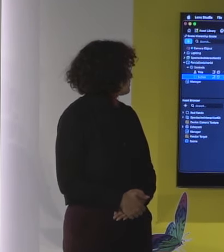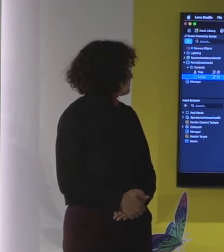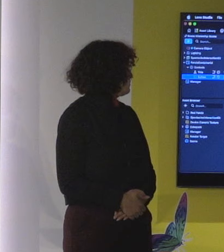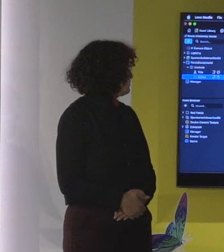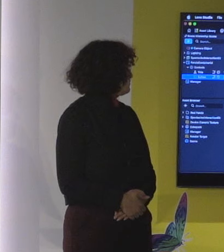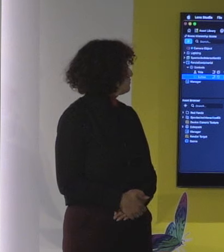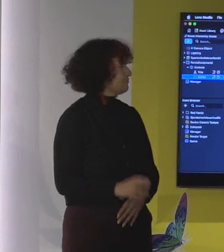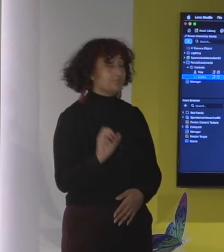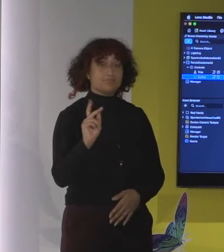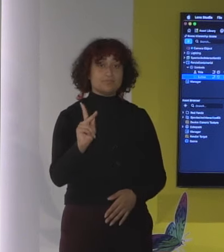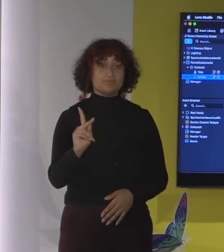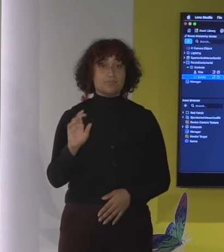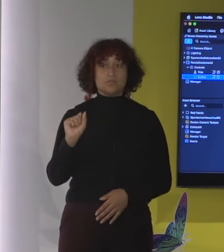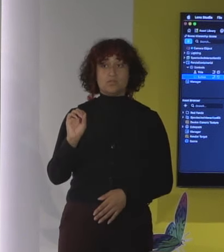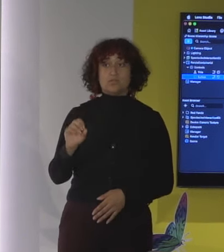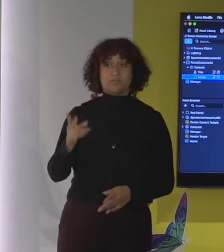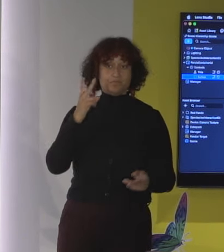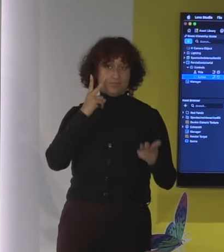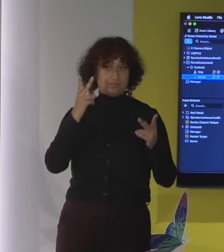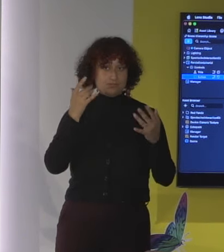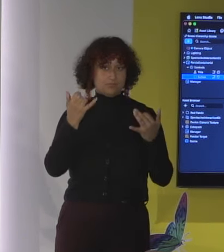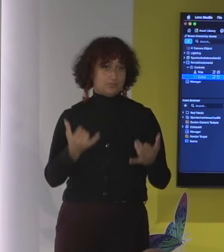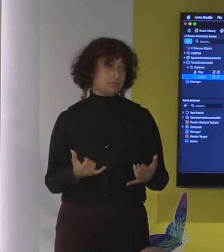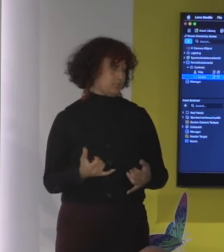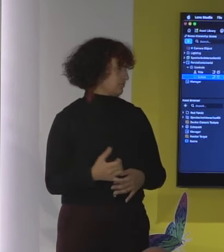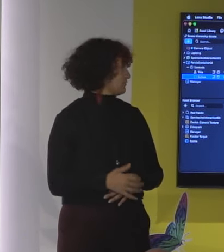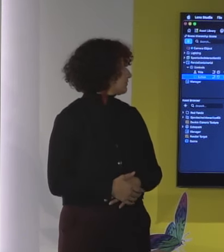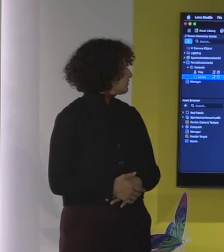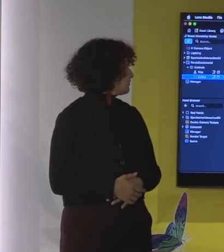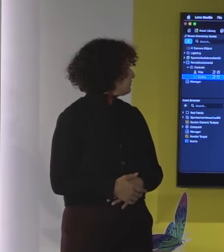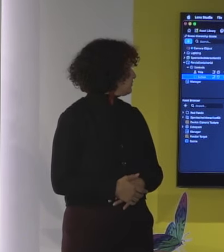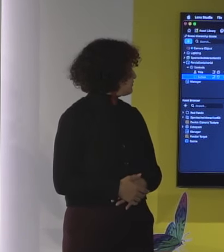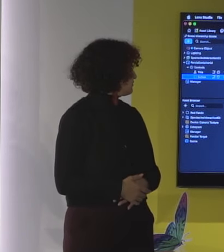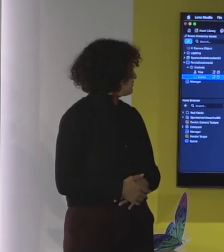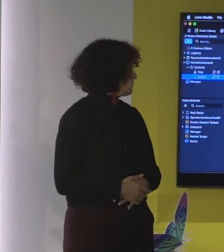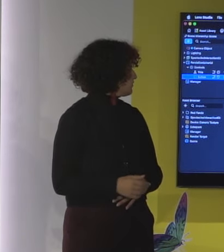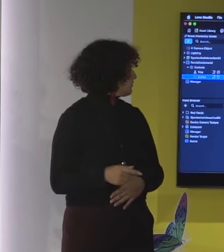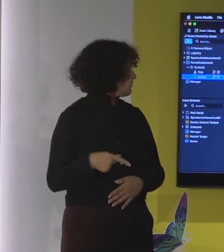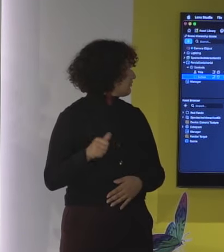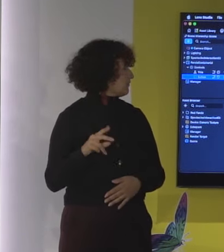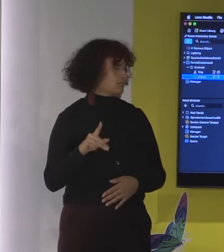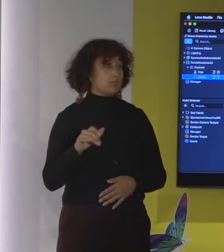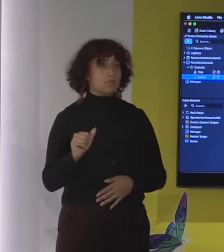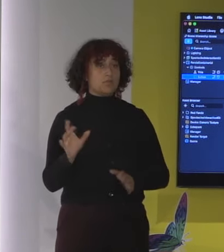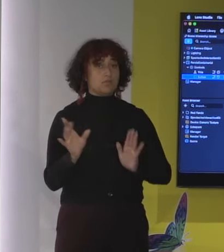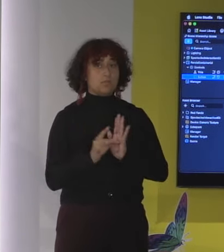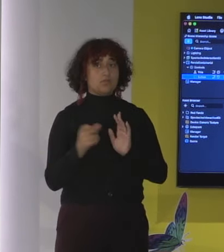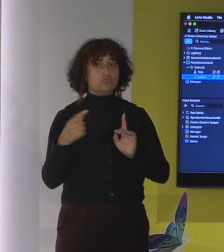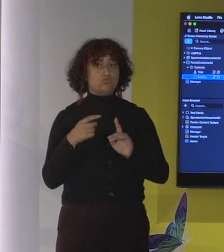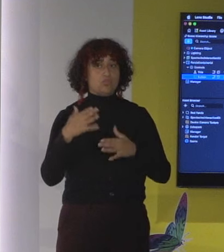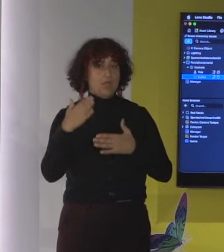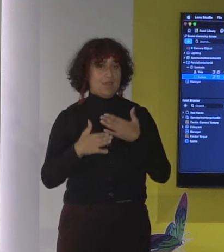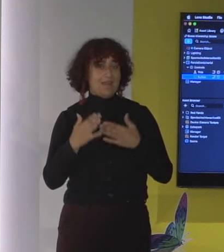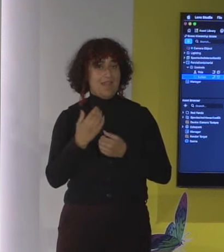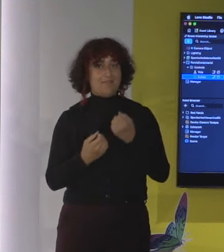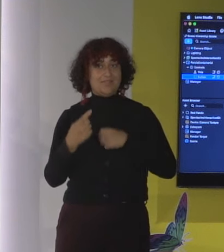All right. So, you can see now that the panda button trigger ended and every time I do it, it's gonna tick up,